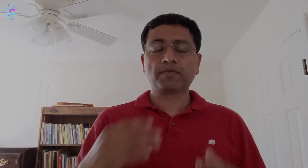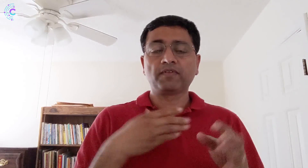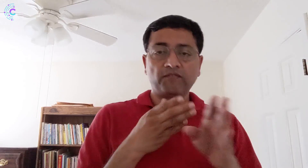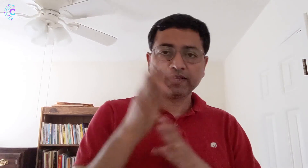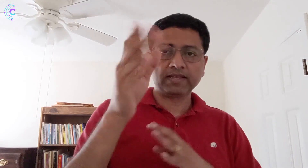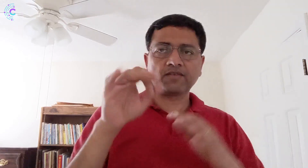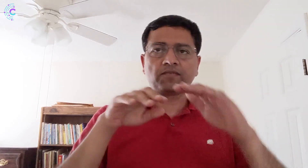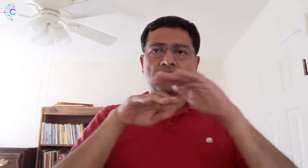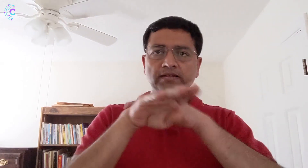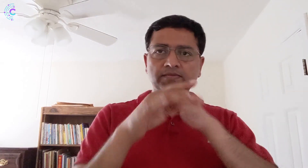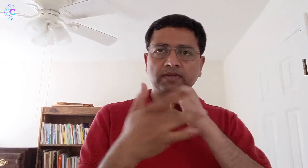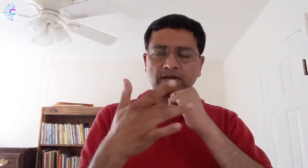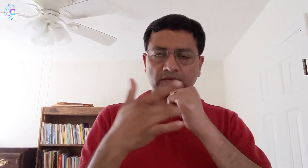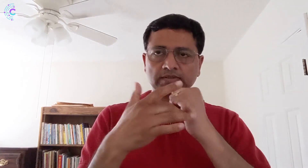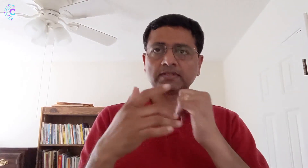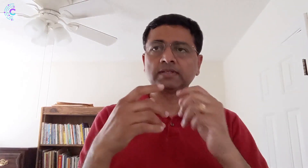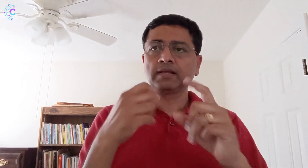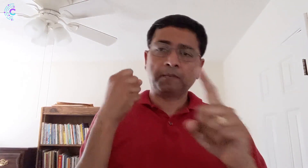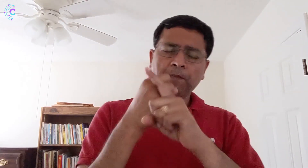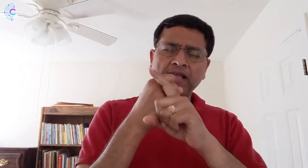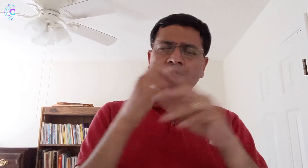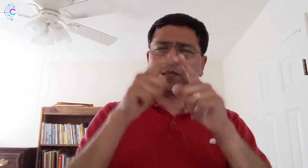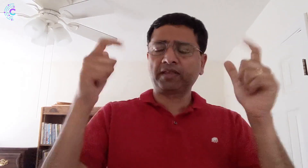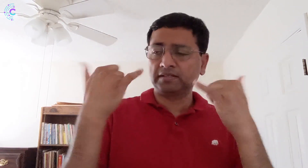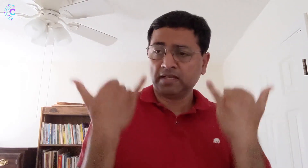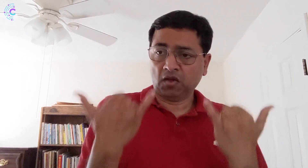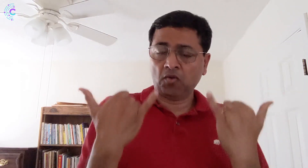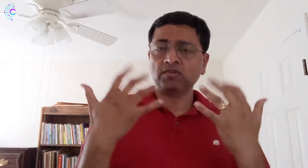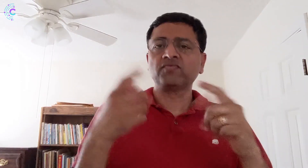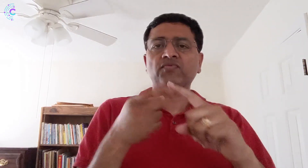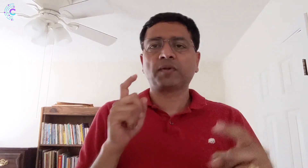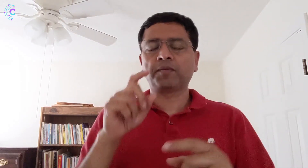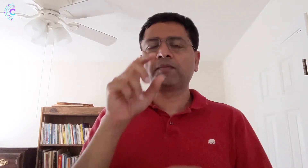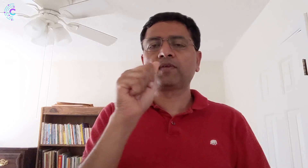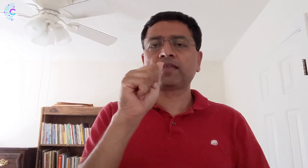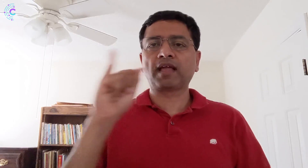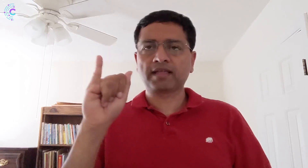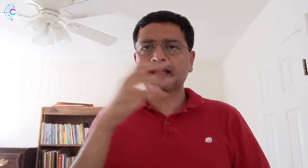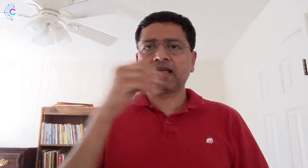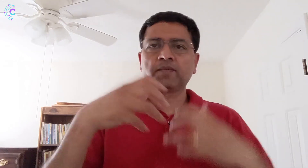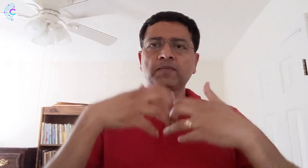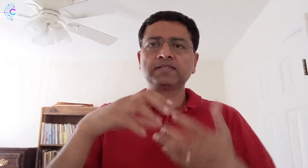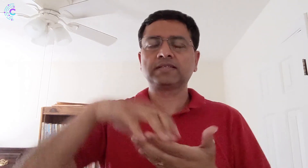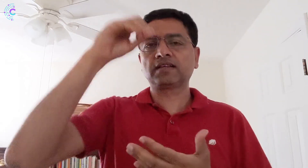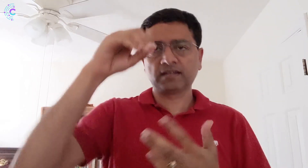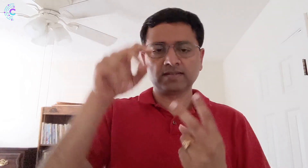Within the field of accessible technology, there are two things that have a great impact: AI and machine learning.